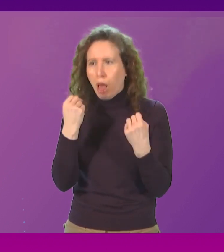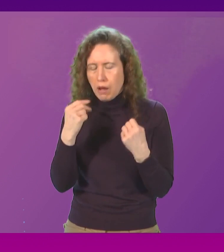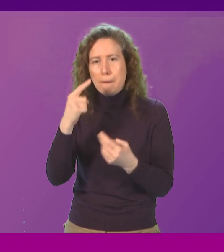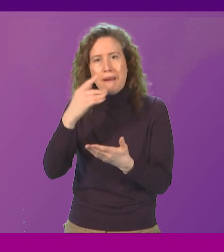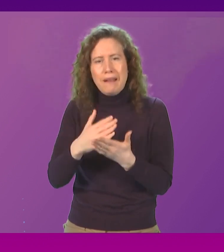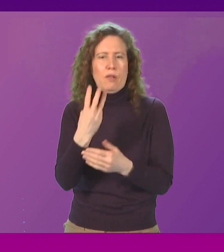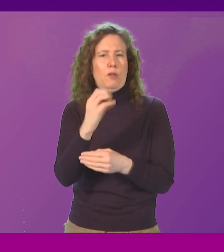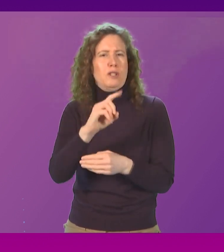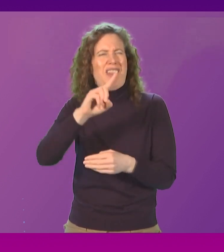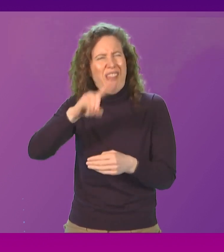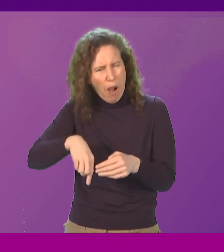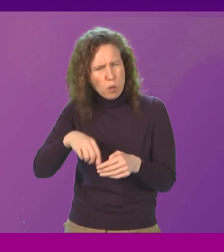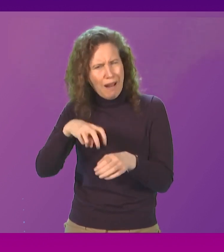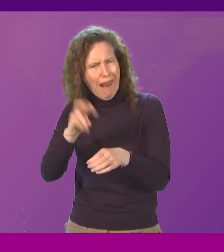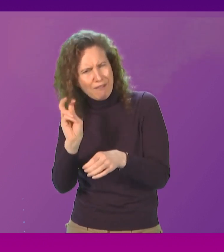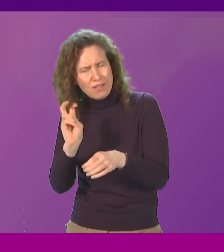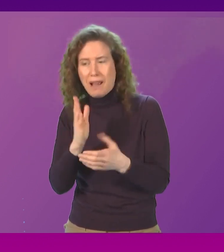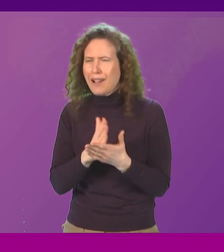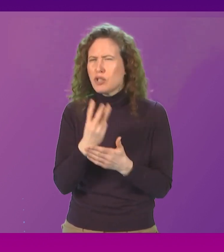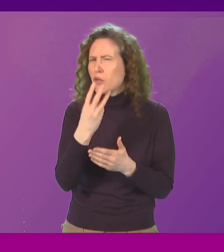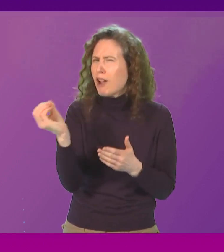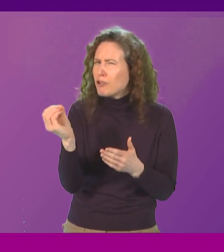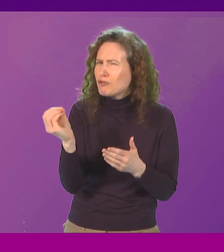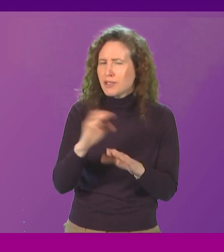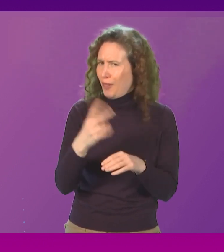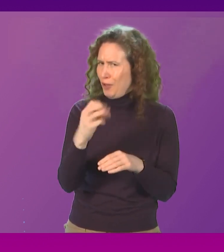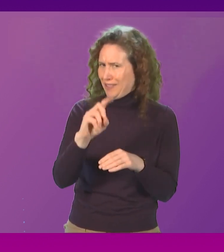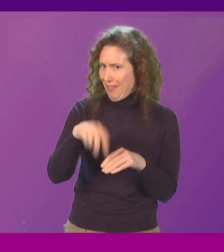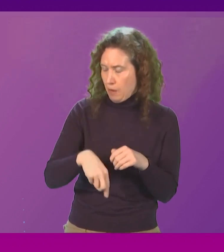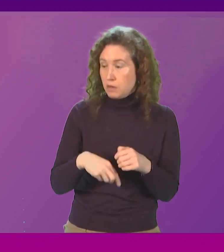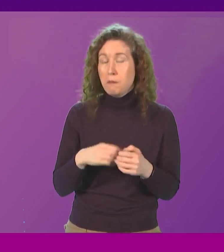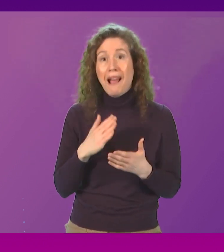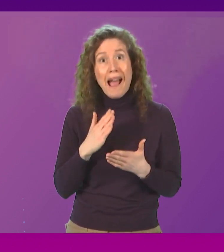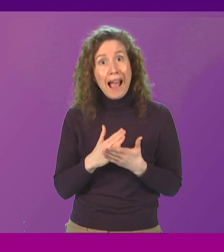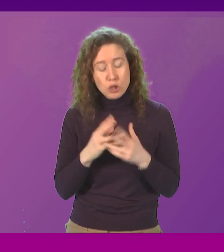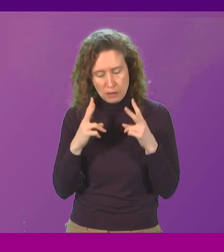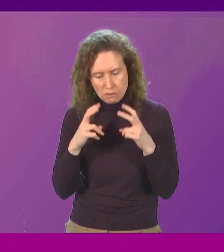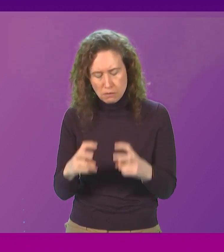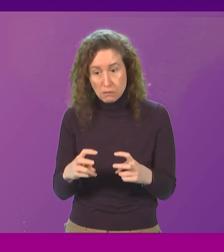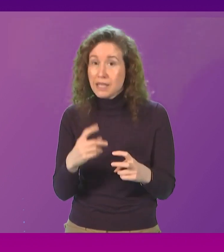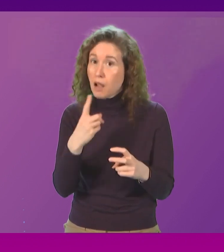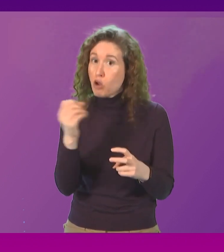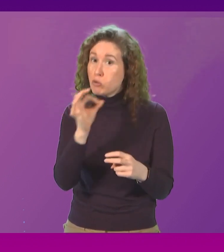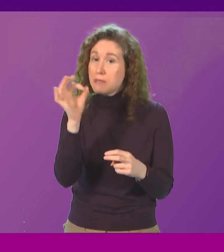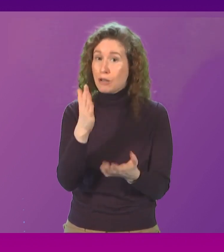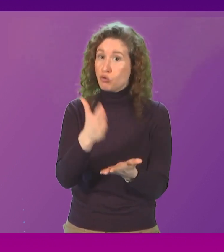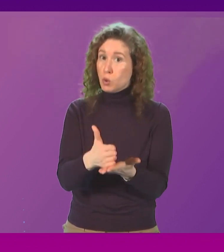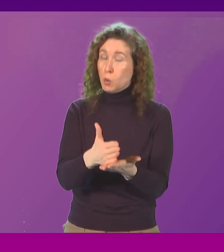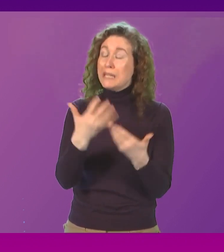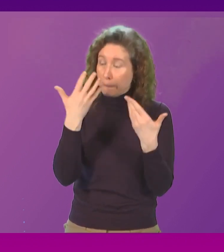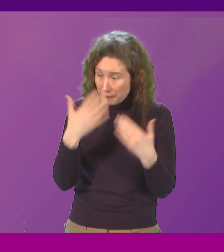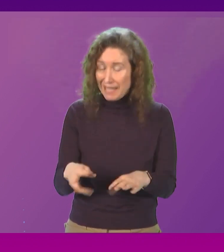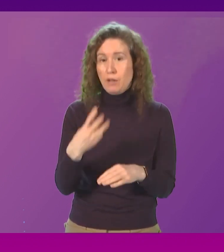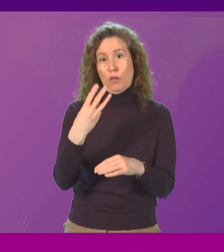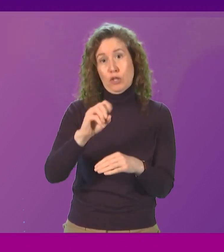It has since emerged that the story was 100 per cent correct, so why did Nicola Sturgeon’s